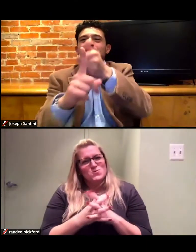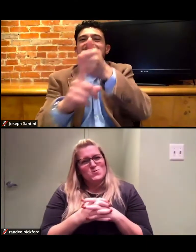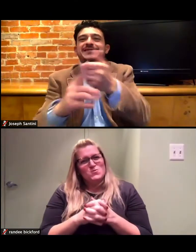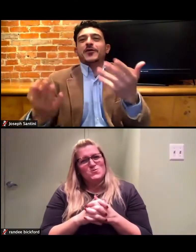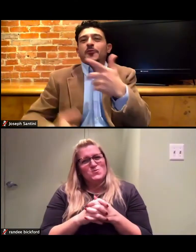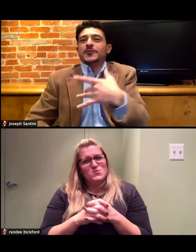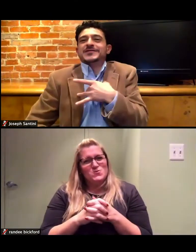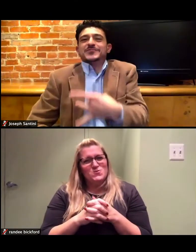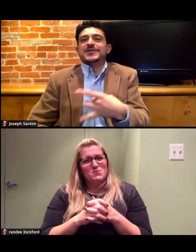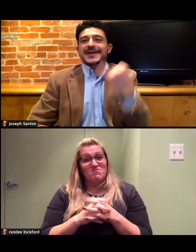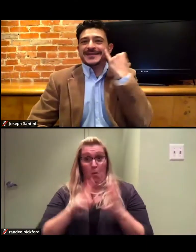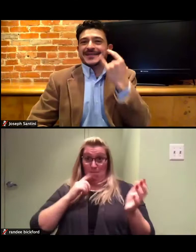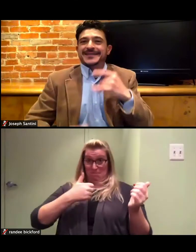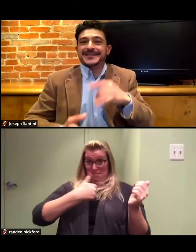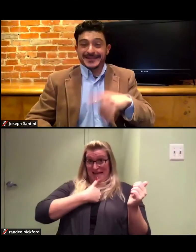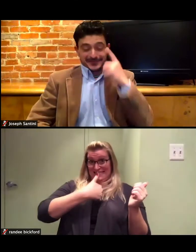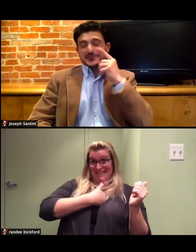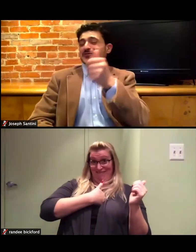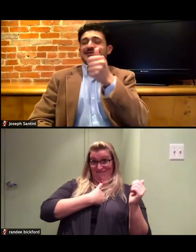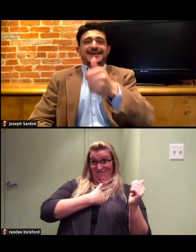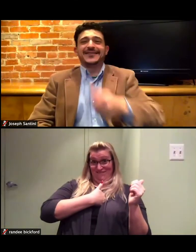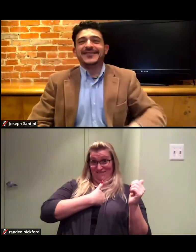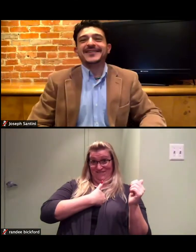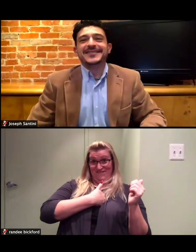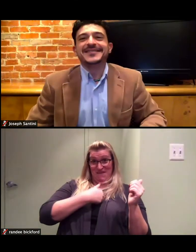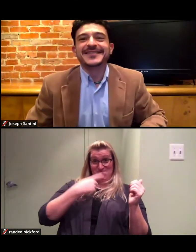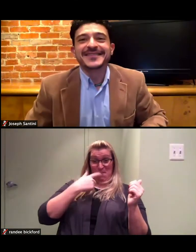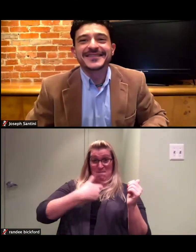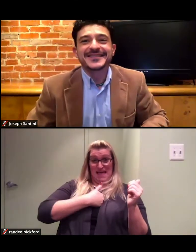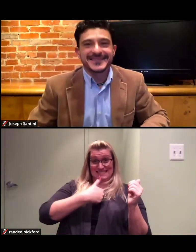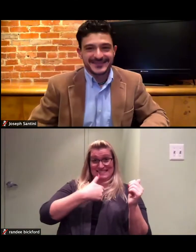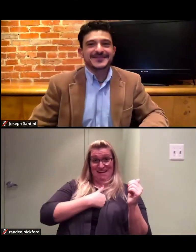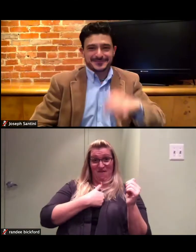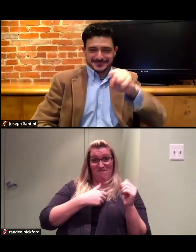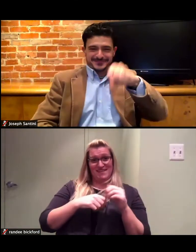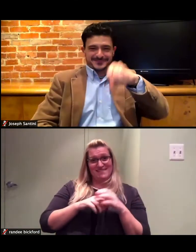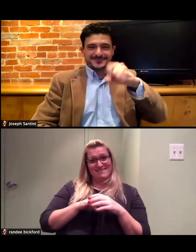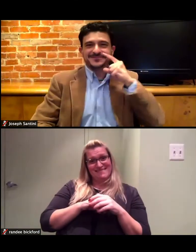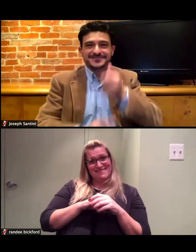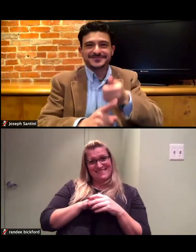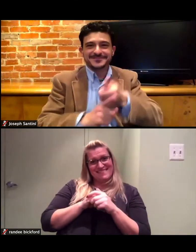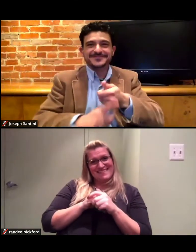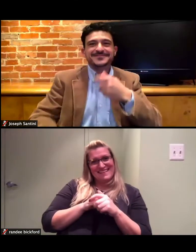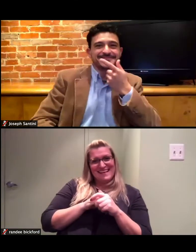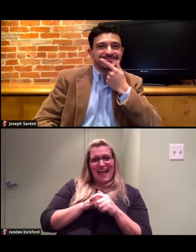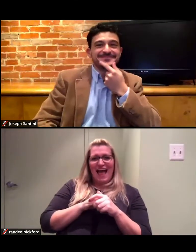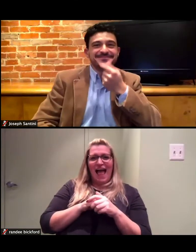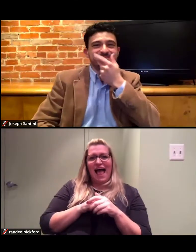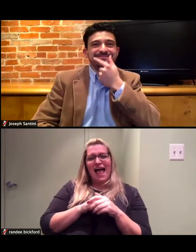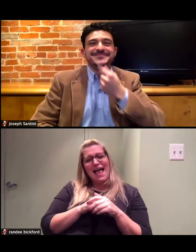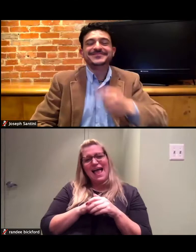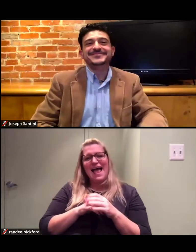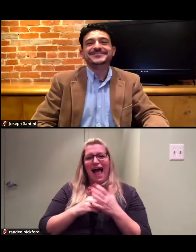What's your personal favorite? Which one do you like? Yeah, Randee which one do you like? Oh, for me, rather than teaching,